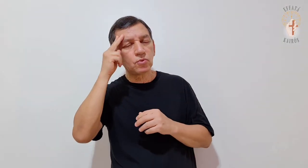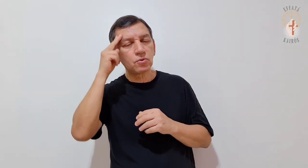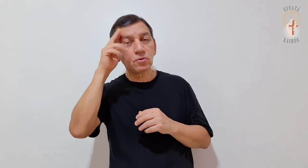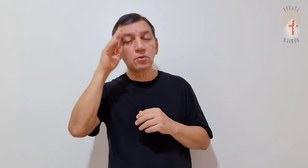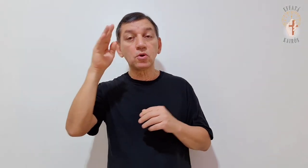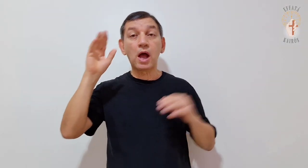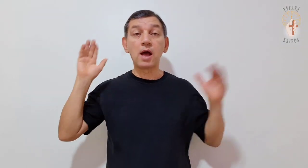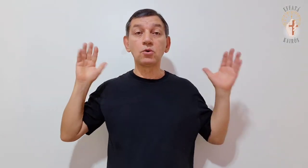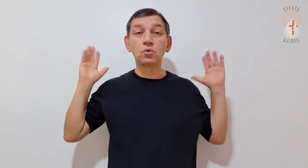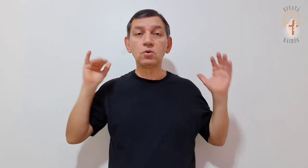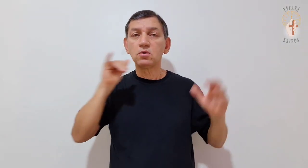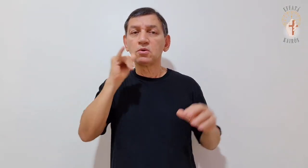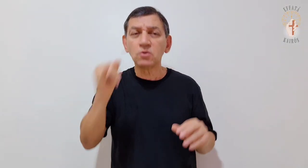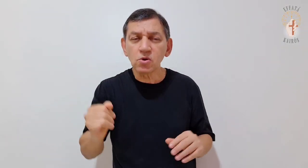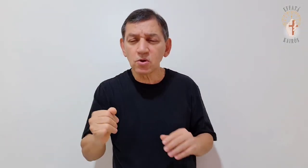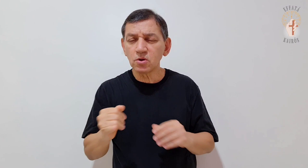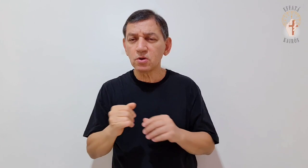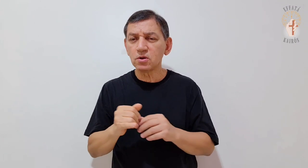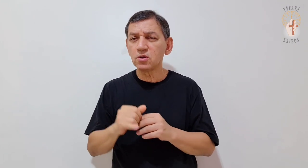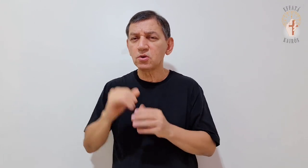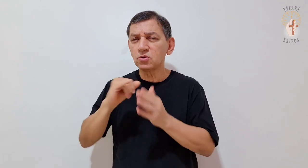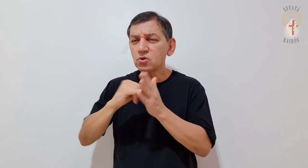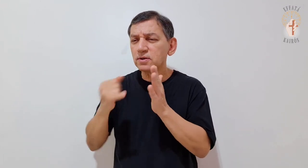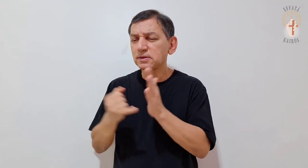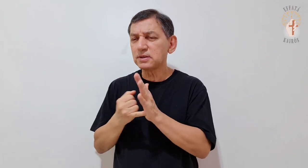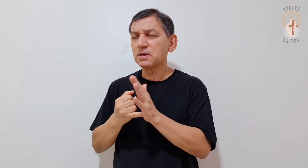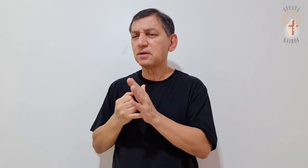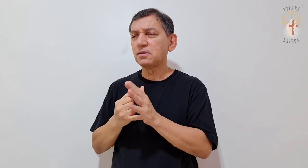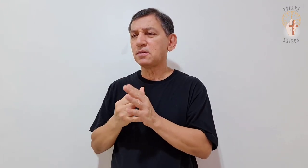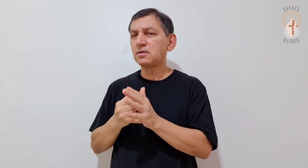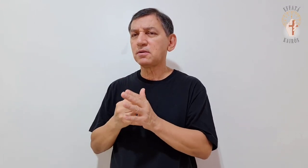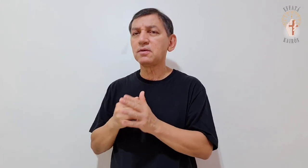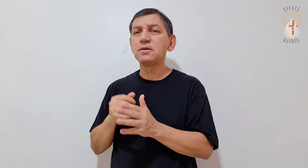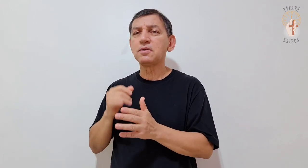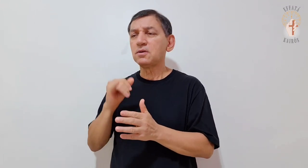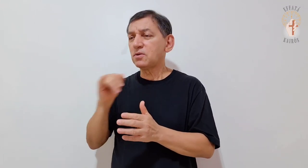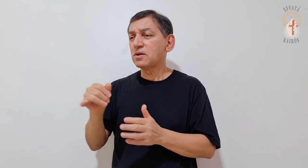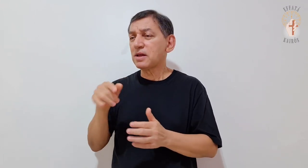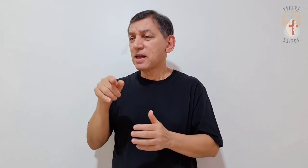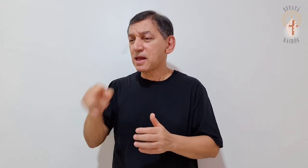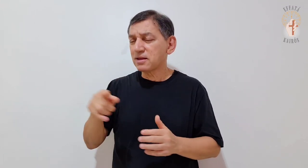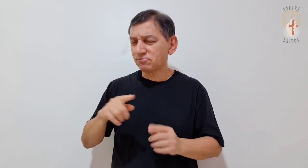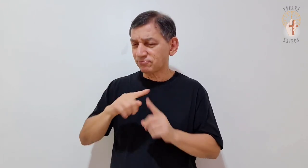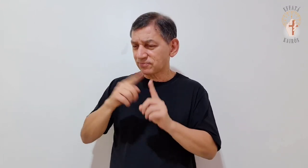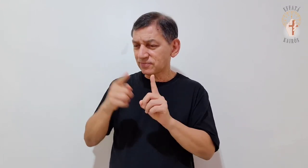But he had a dream about an angel who told him